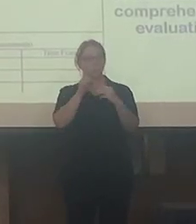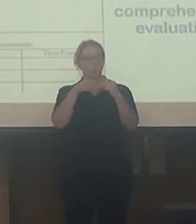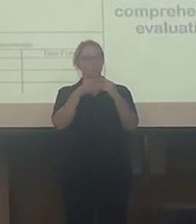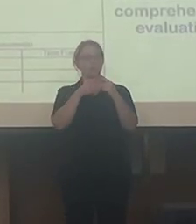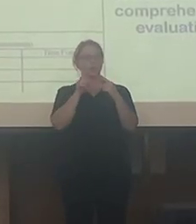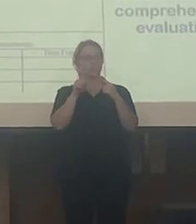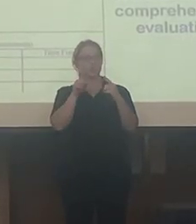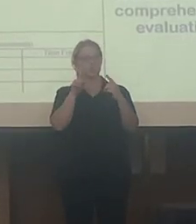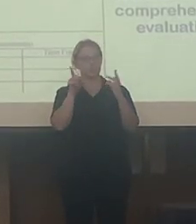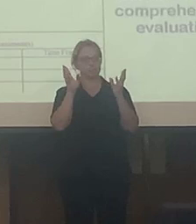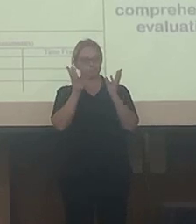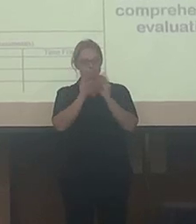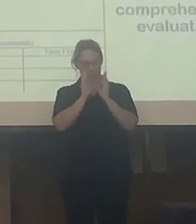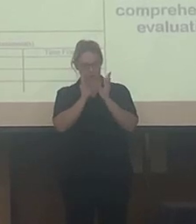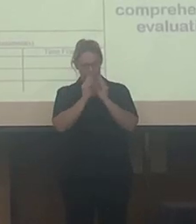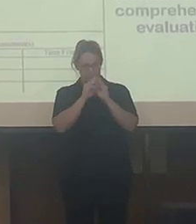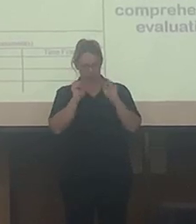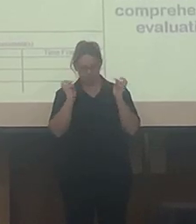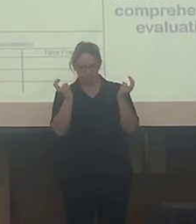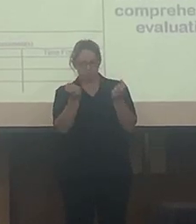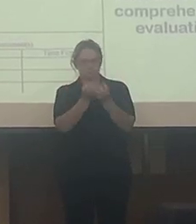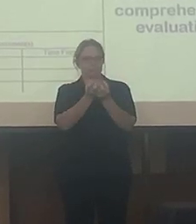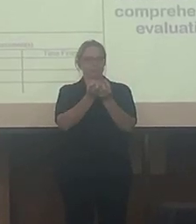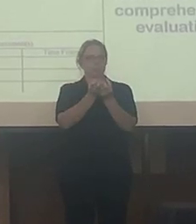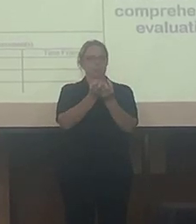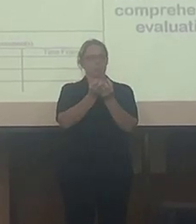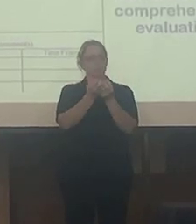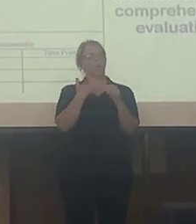meet at the table and your team says these are the things that we noticed your child might need